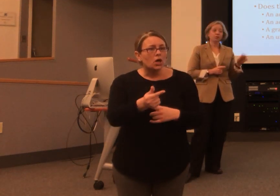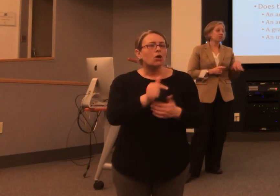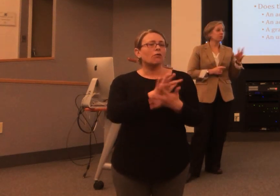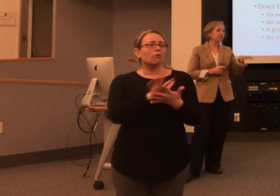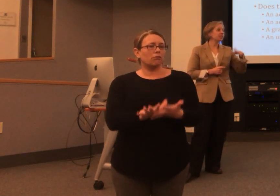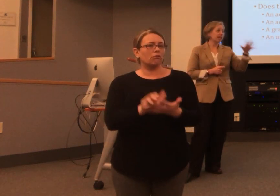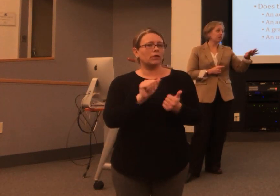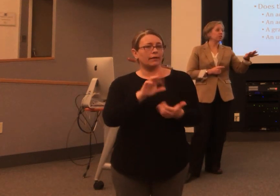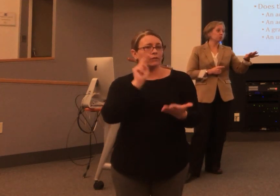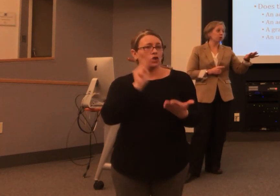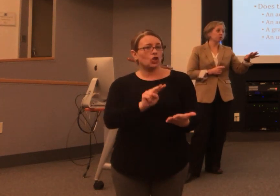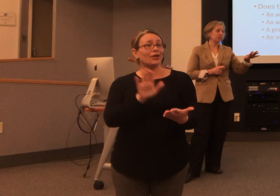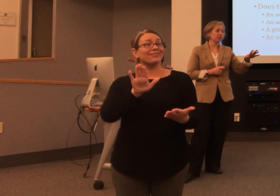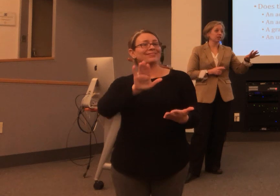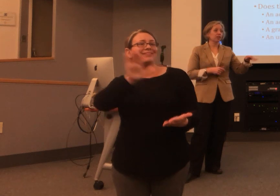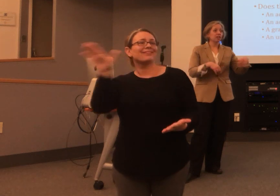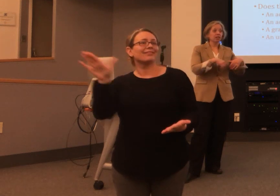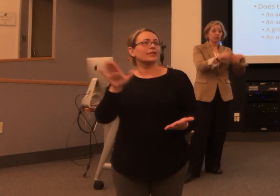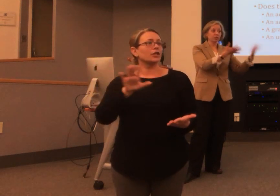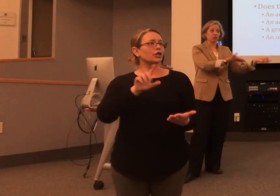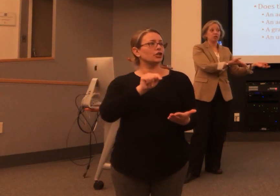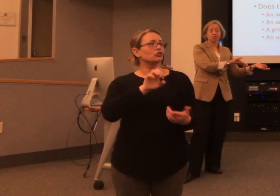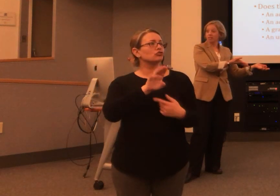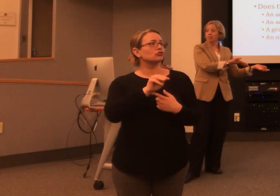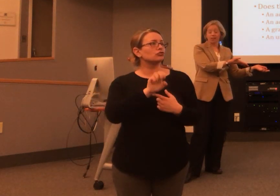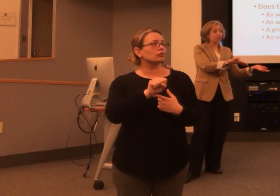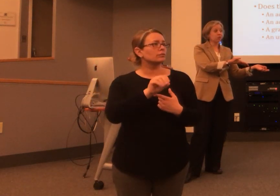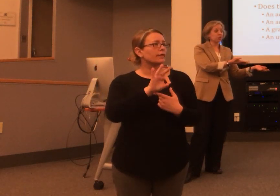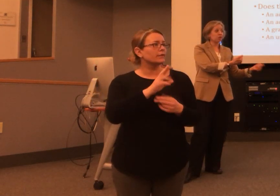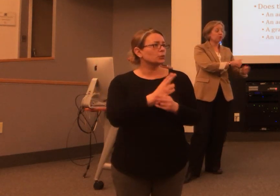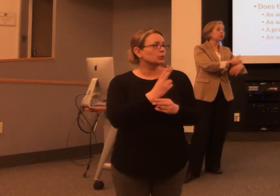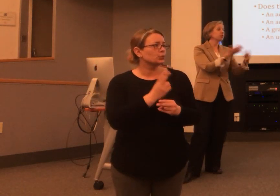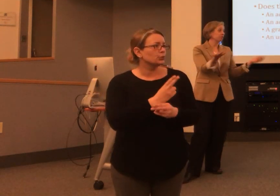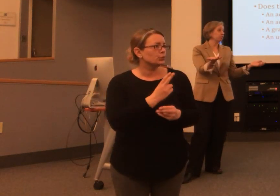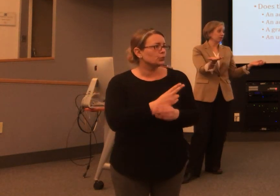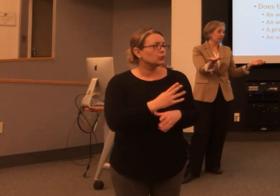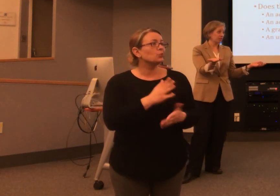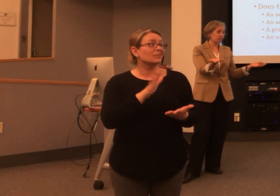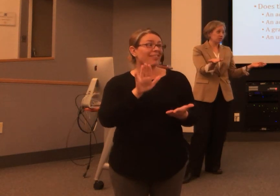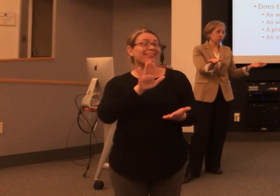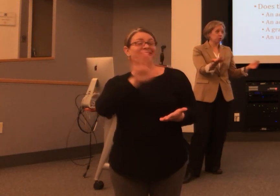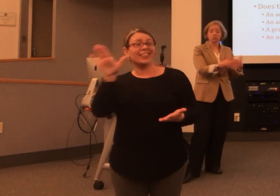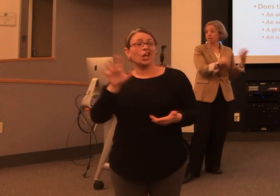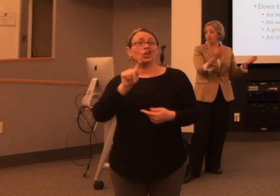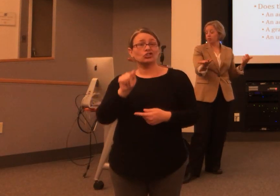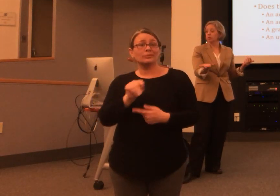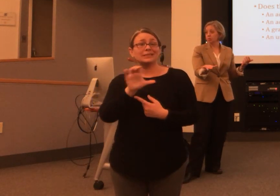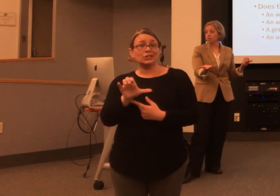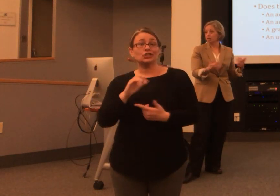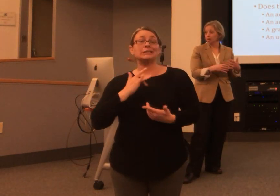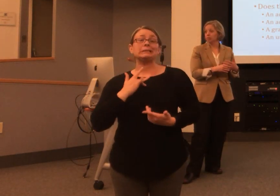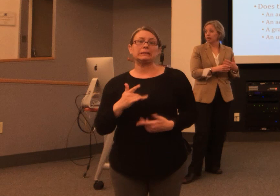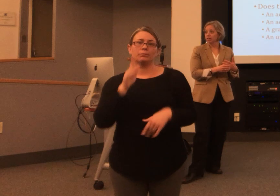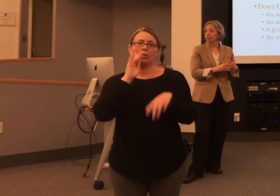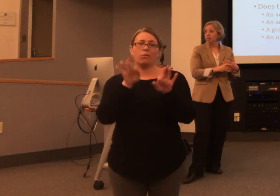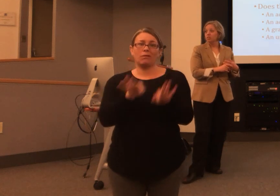they will say basically anything you post here, either you're conveying ownership or you're giving me a license to use it and reproduce it on my blog.